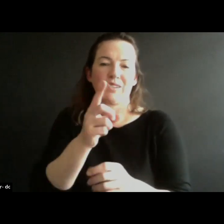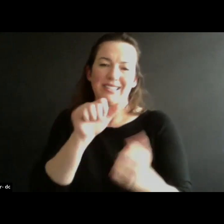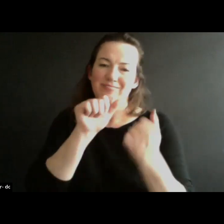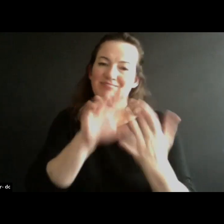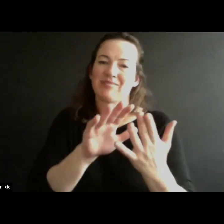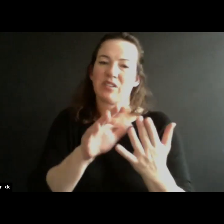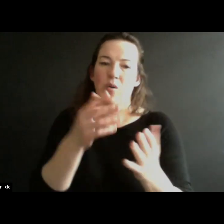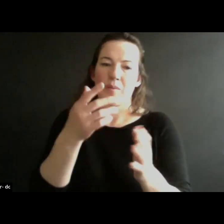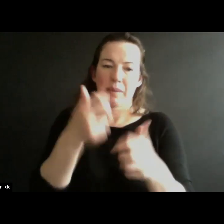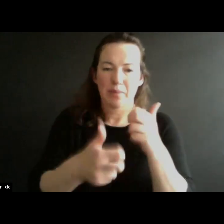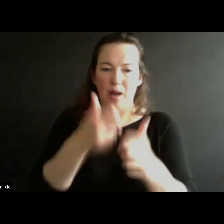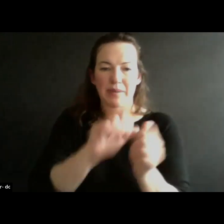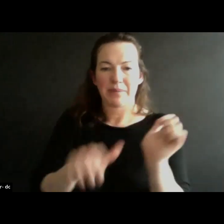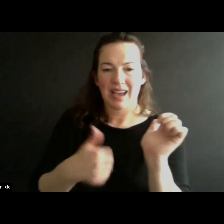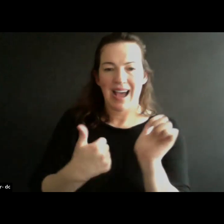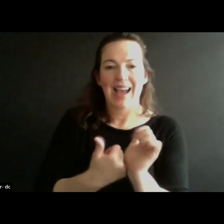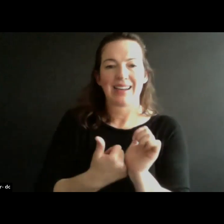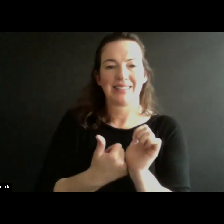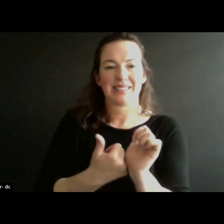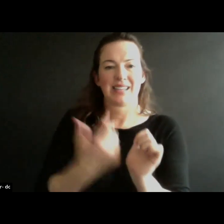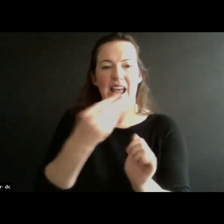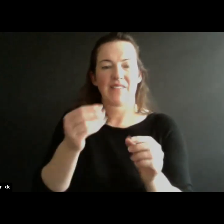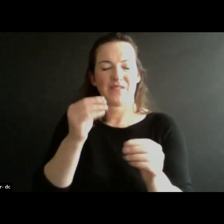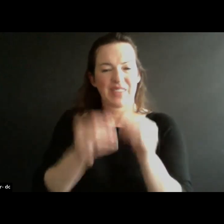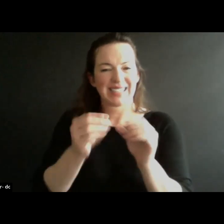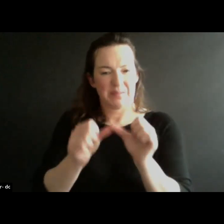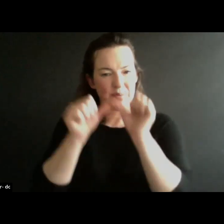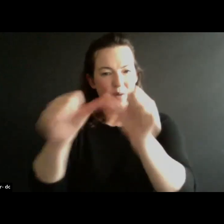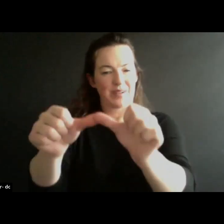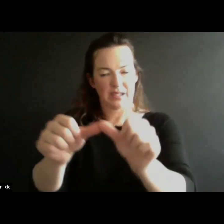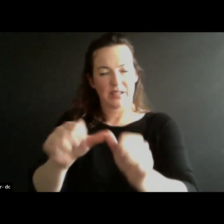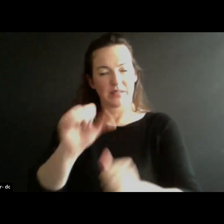generational and permanent way that I think we're we're focused on. So one takeaway is